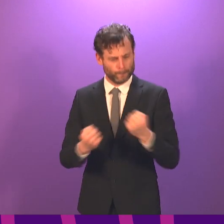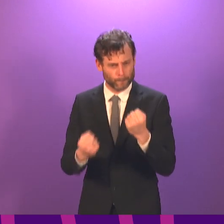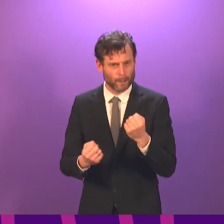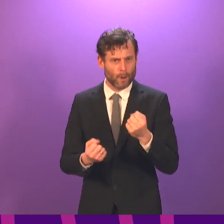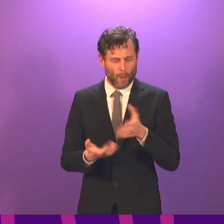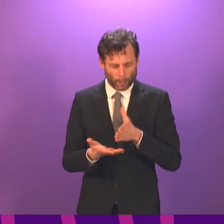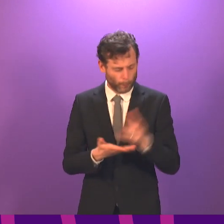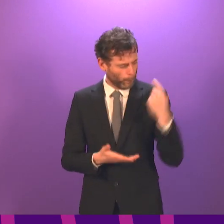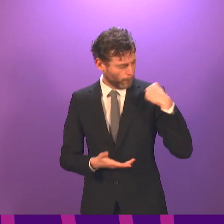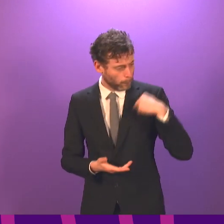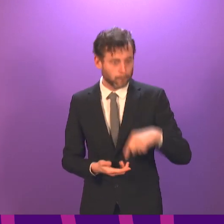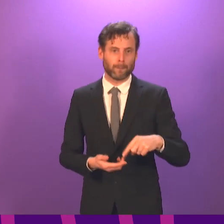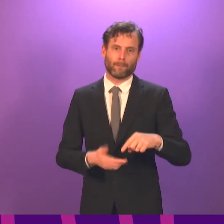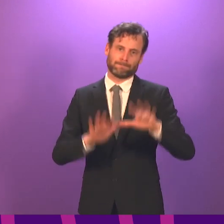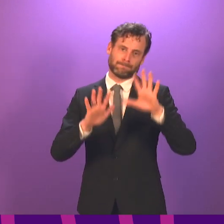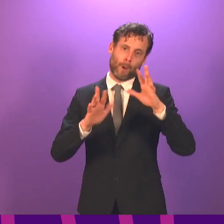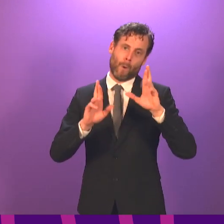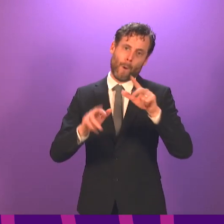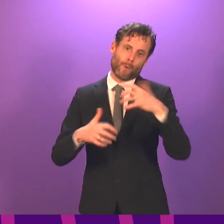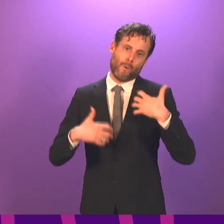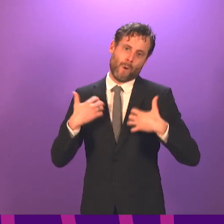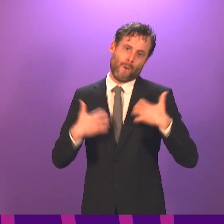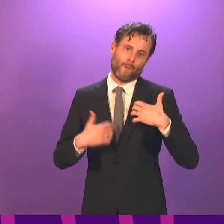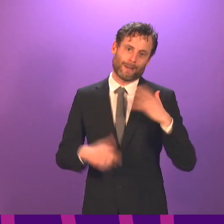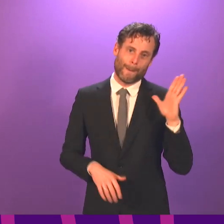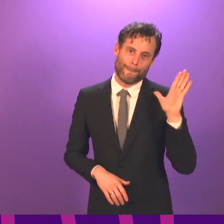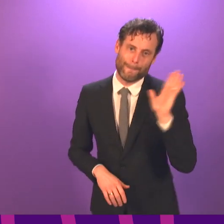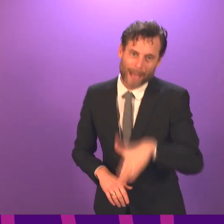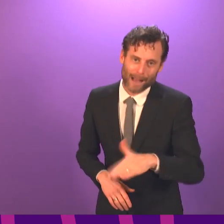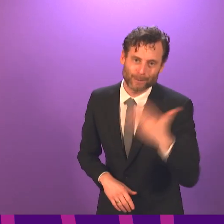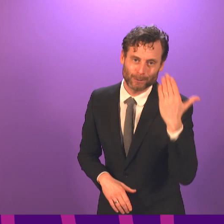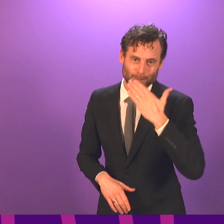of the past year. I hope that you are looking forward to getting back to school later this